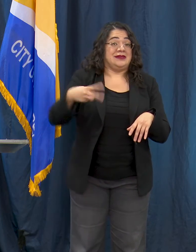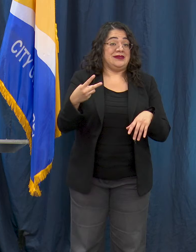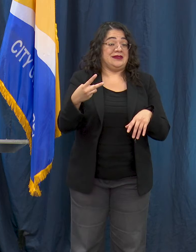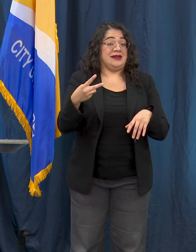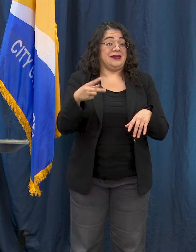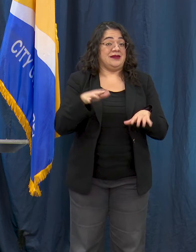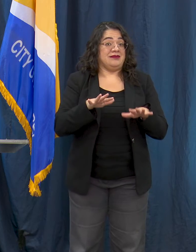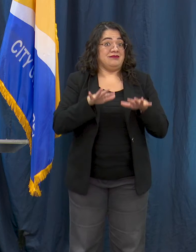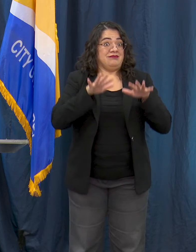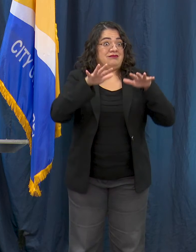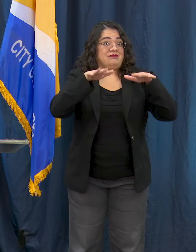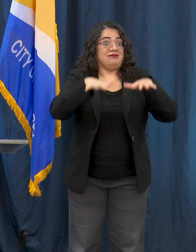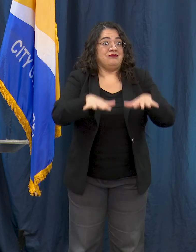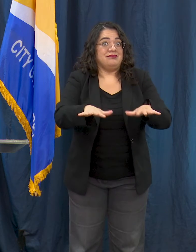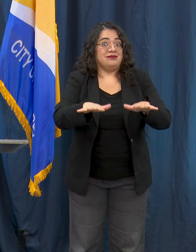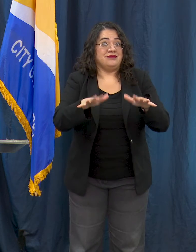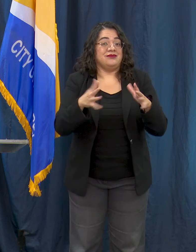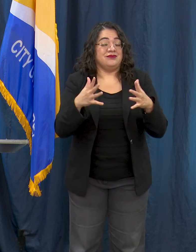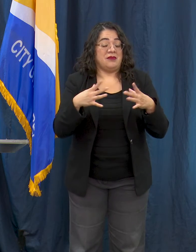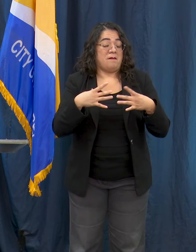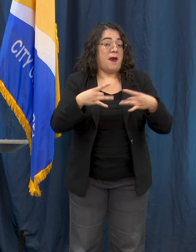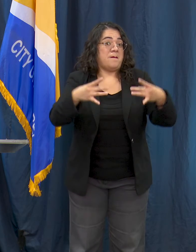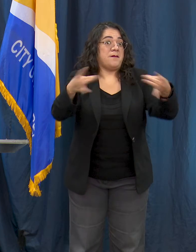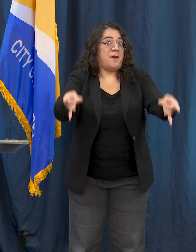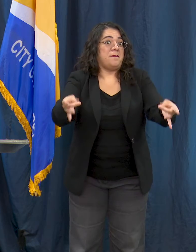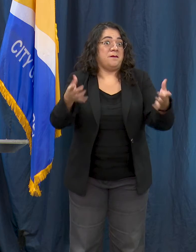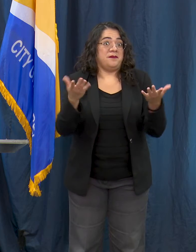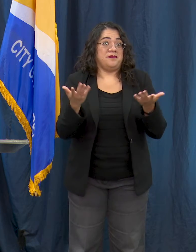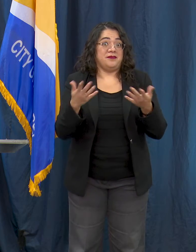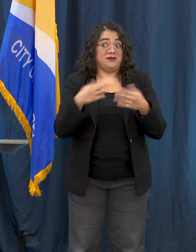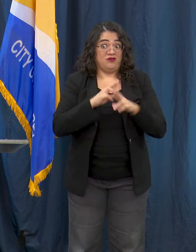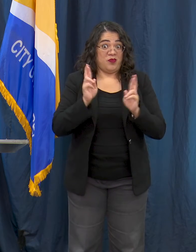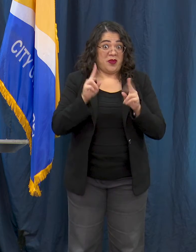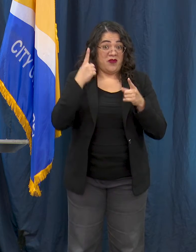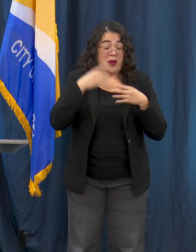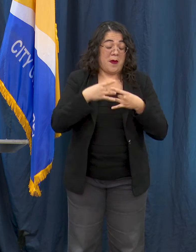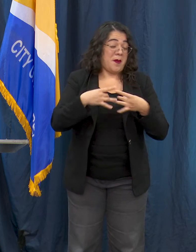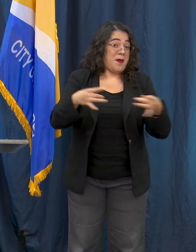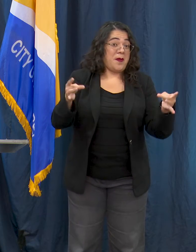activities that are going on and if so are we prepared?